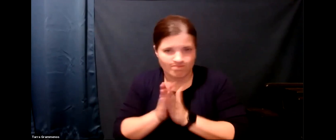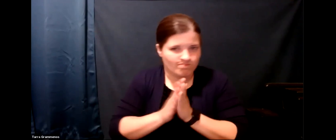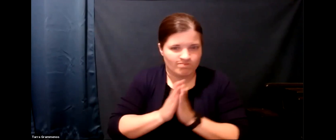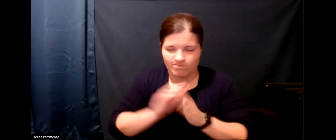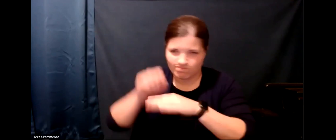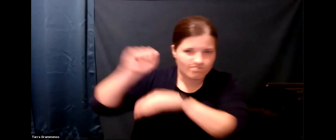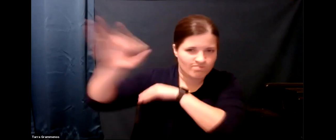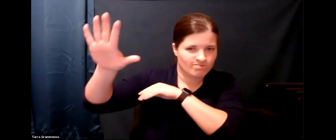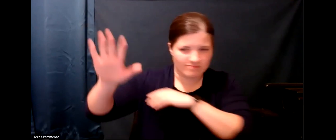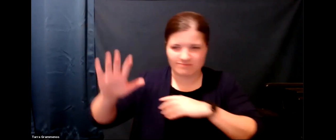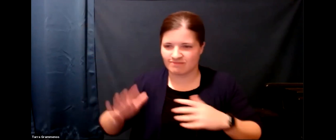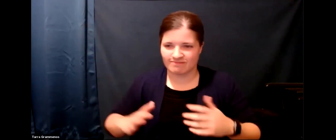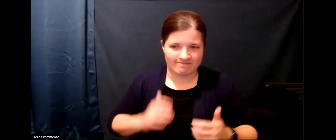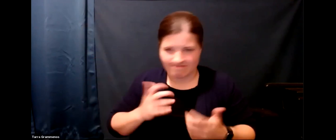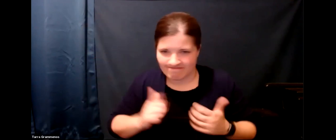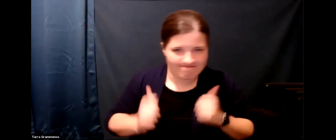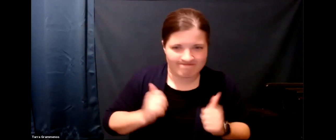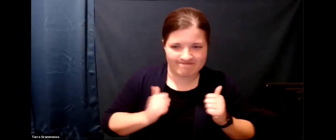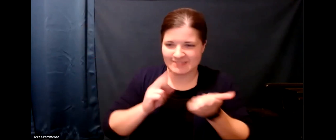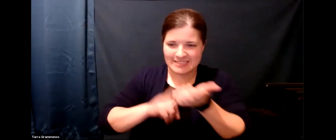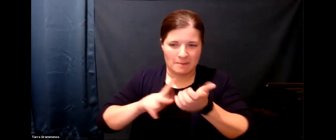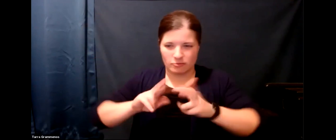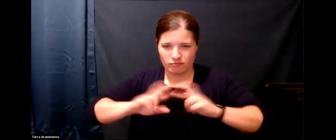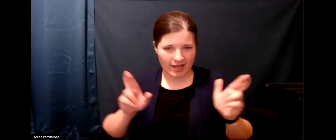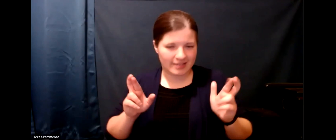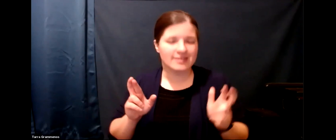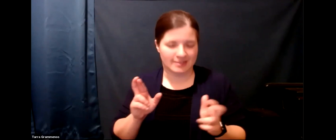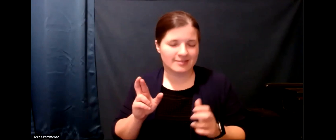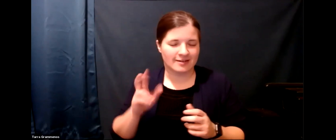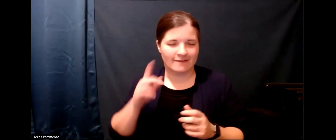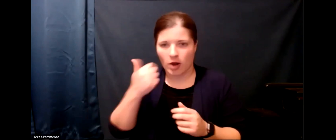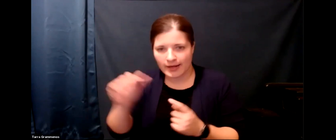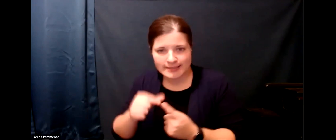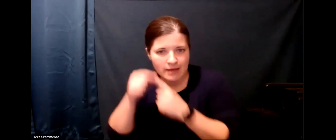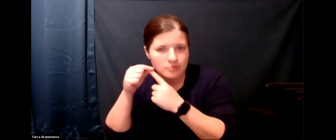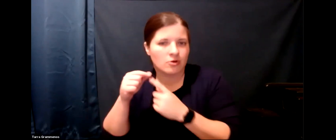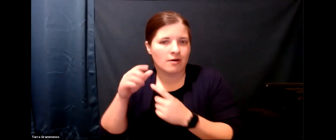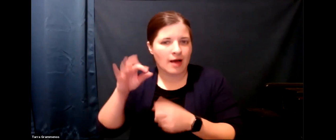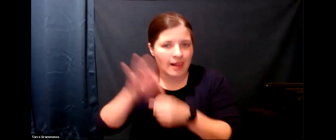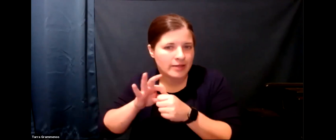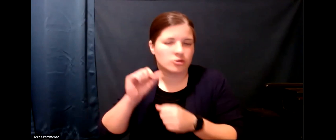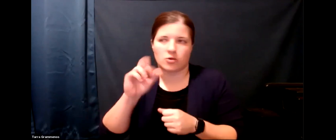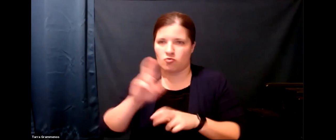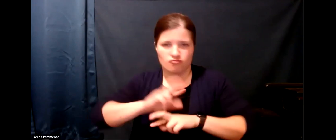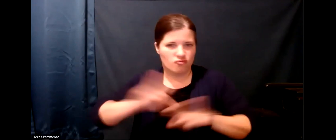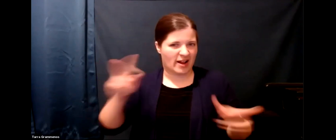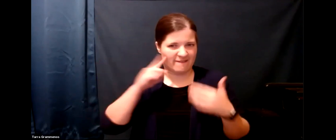And they want to be signed up for both elections or any special elections that might occur during the year, so